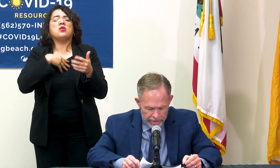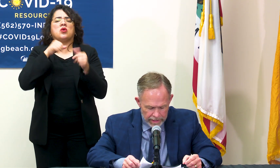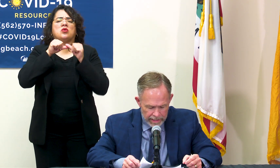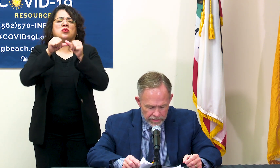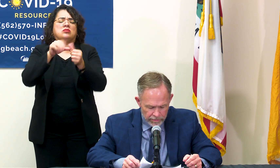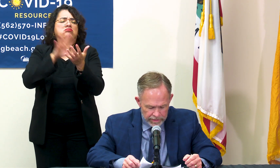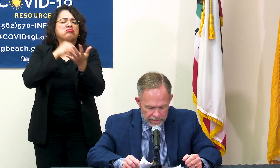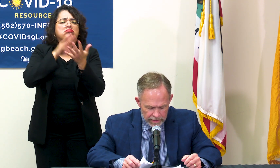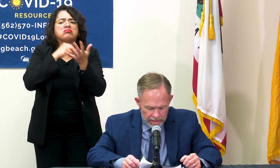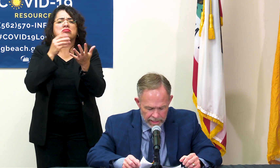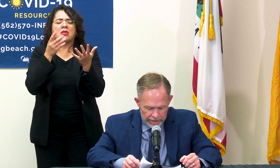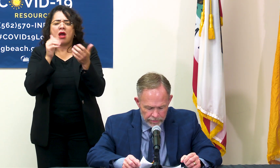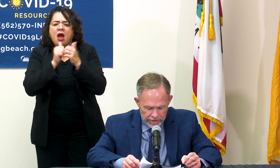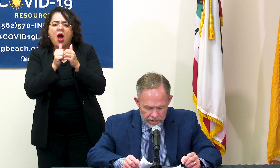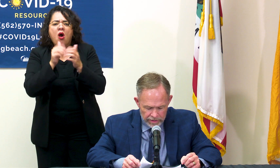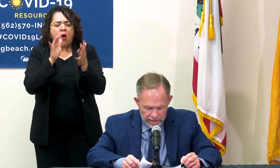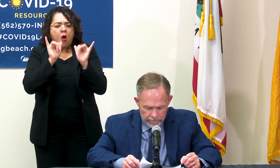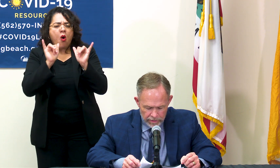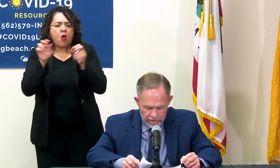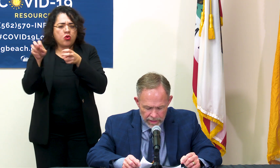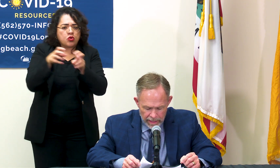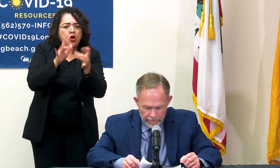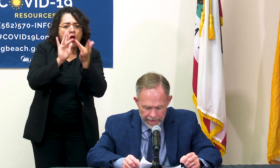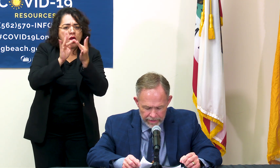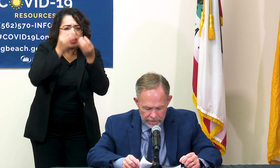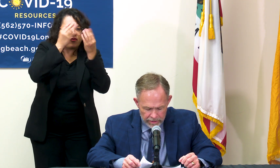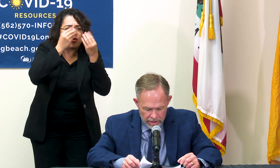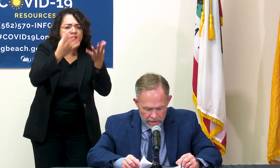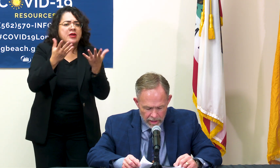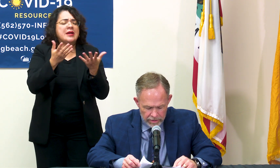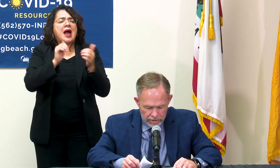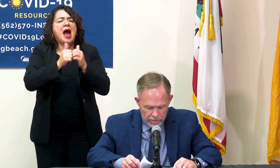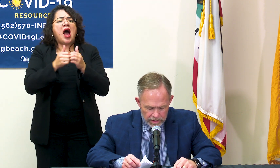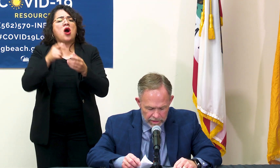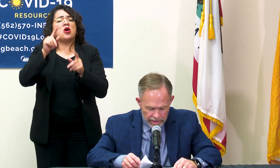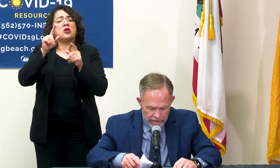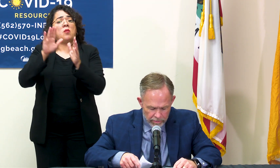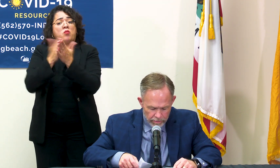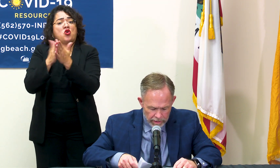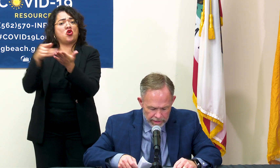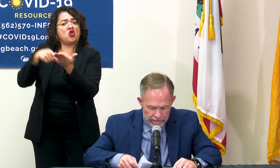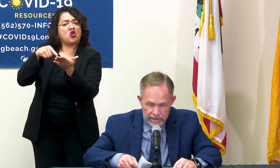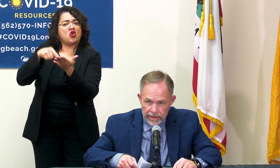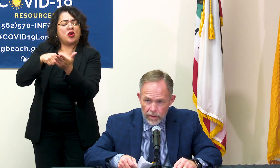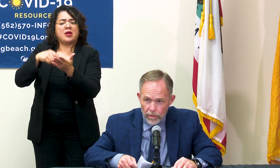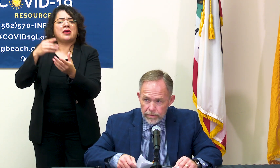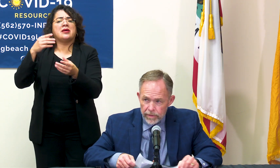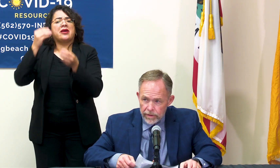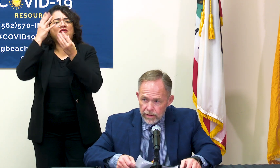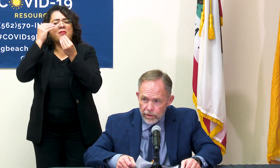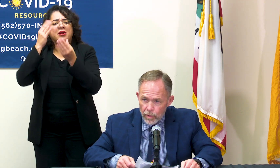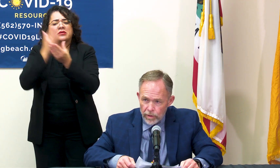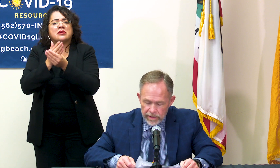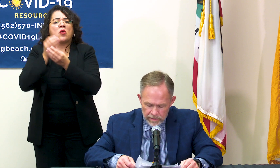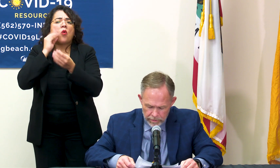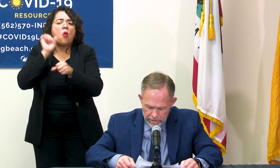online services and traditional textbooks and packages. All students today were able to take home their course textbooks.